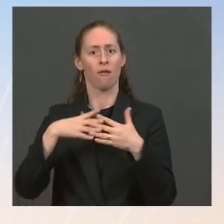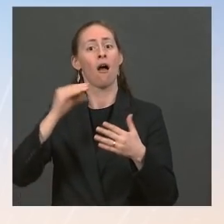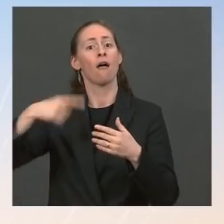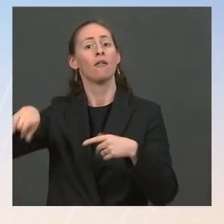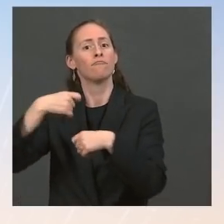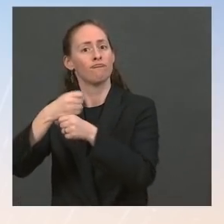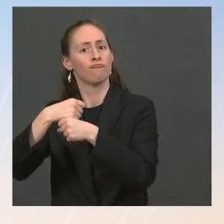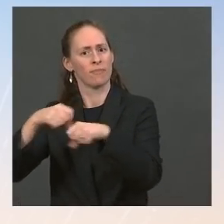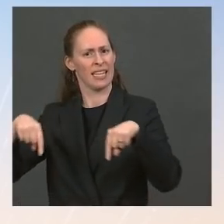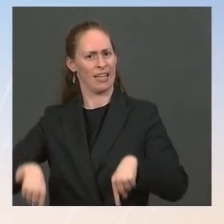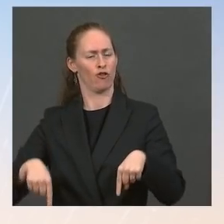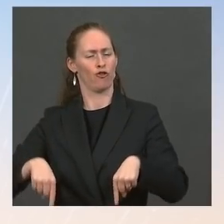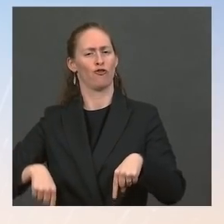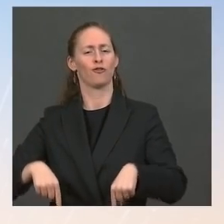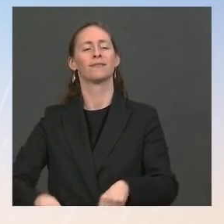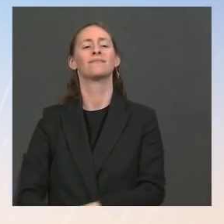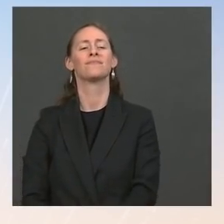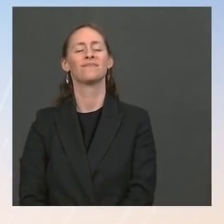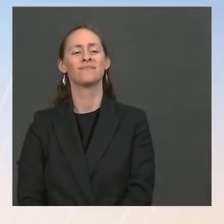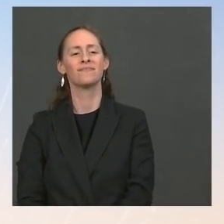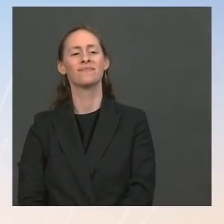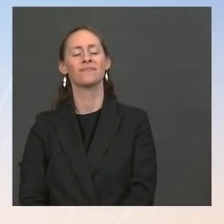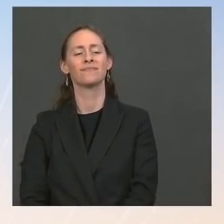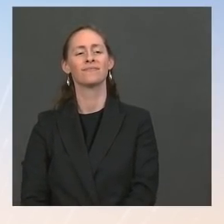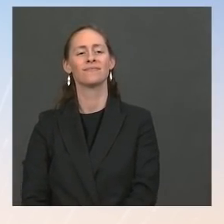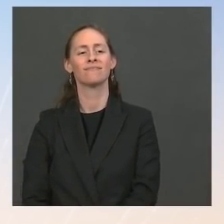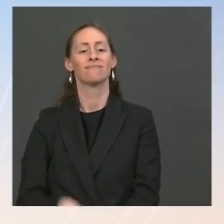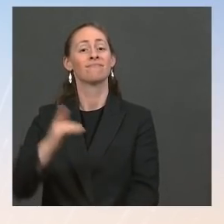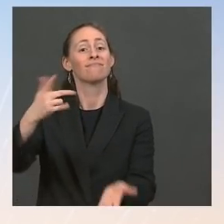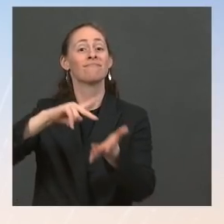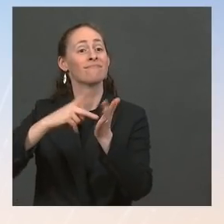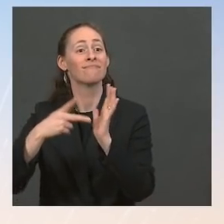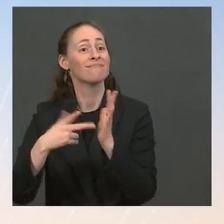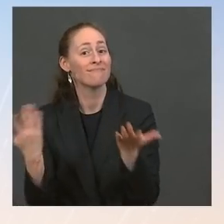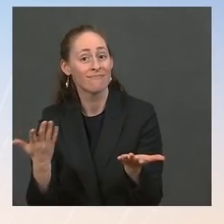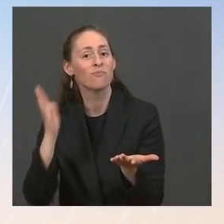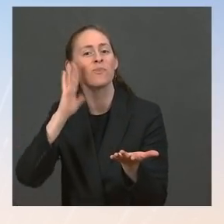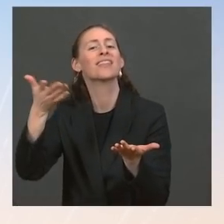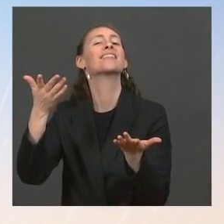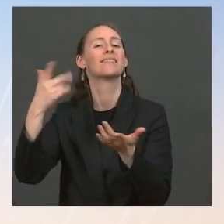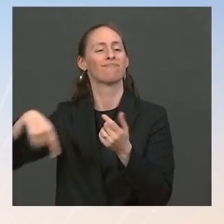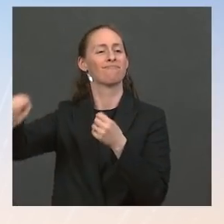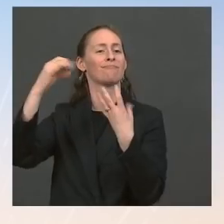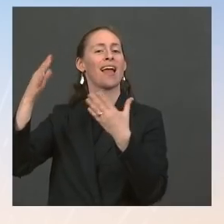for millions of Americans by focusing on high labor standards for these jobs, including prevailing wages